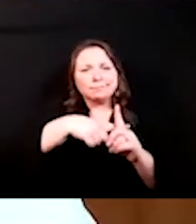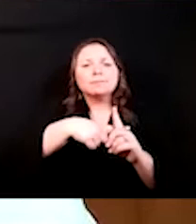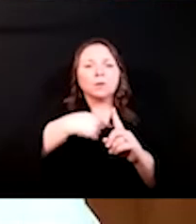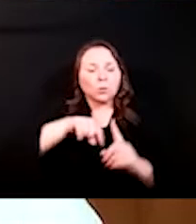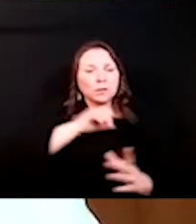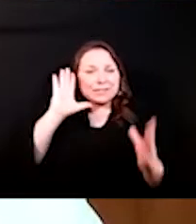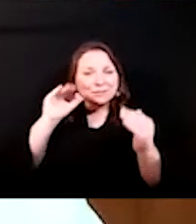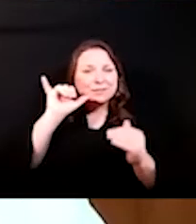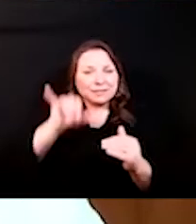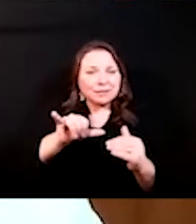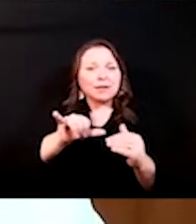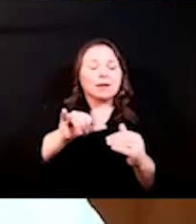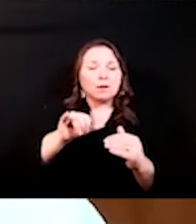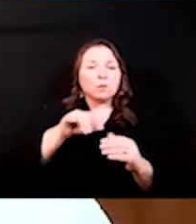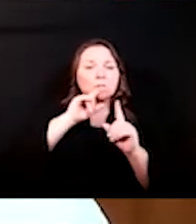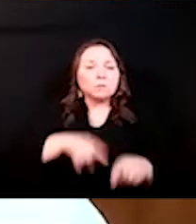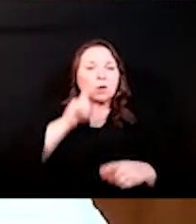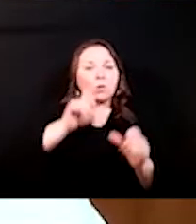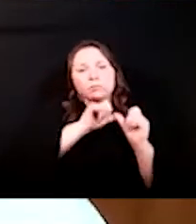EXPECT THAT THIS IMMUNE RESPONSE WILL PROBABLY LAST